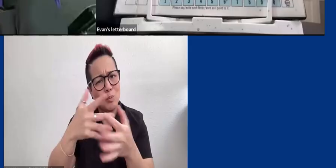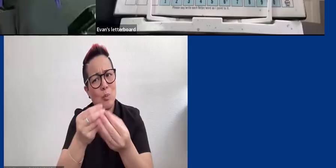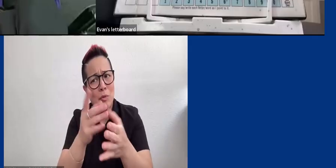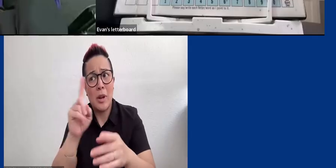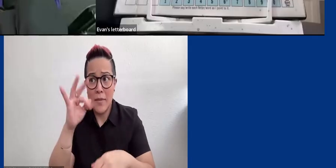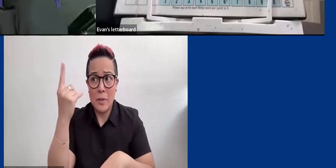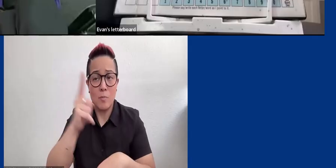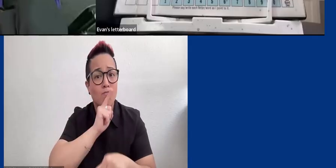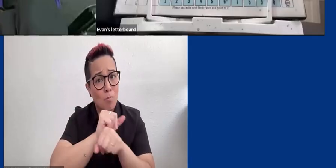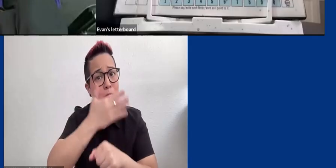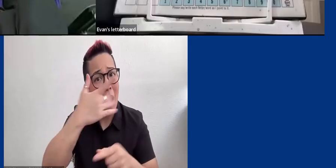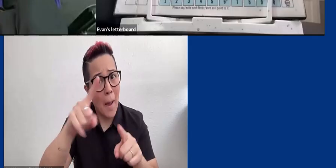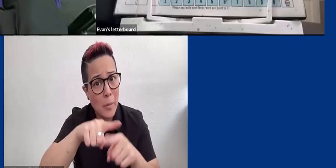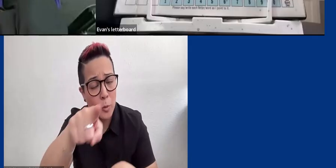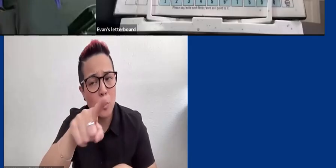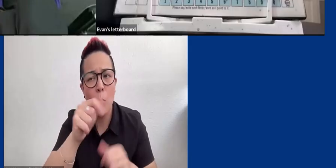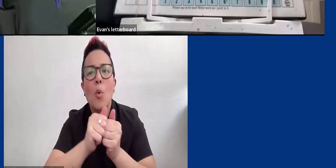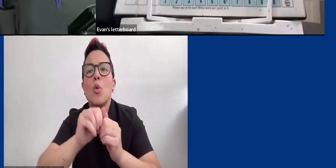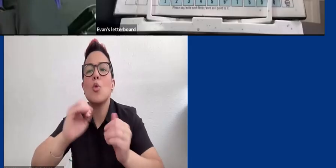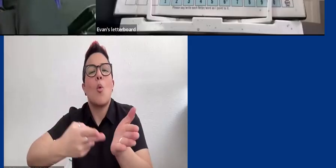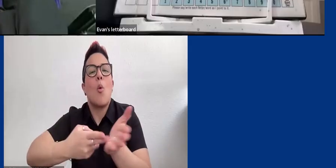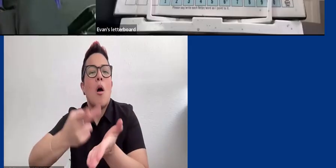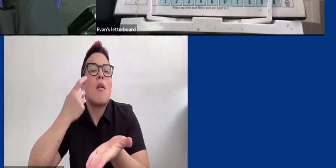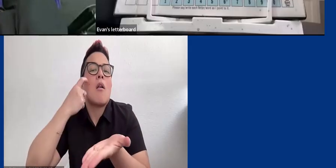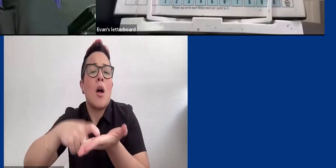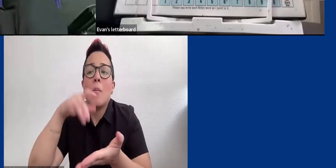you with no honest acknowledgement that sex can be